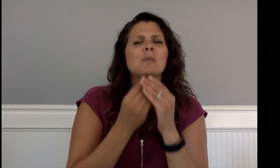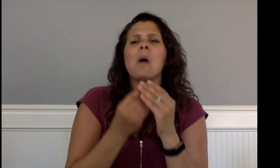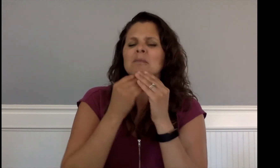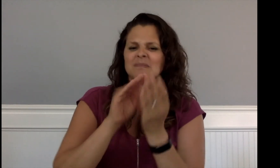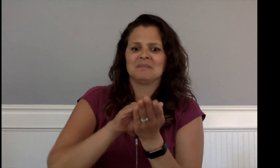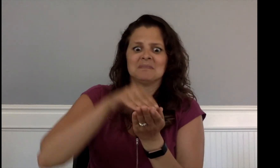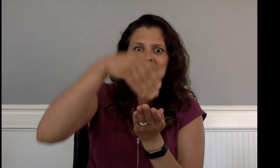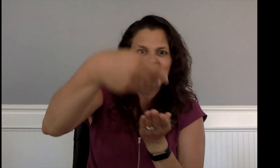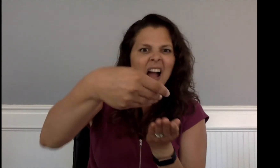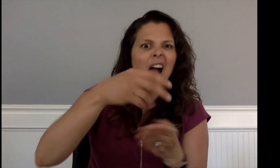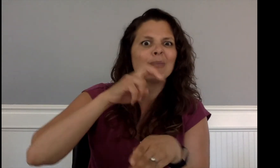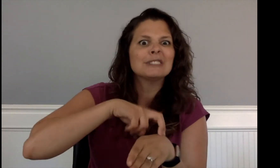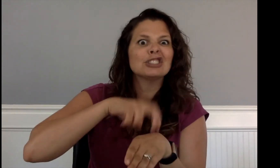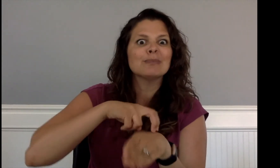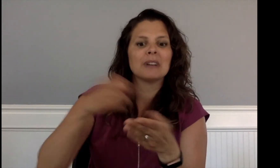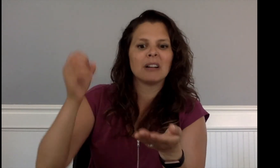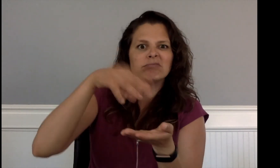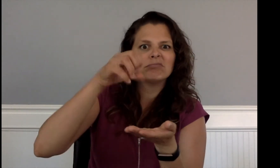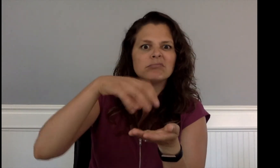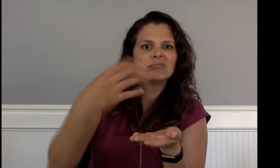Tickler said. She opened her egg salad sandwich and